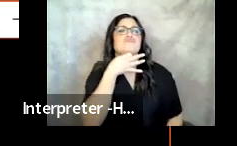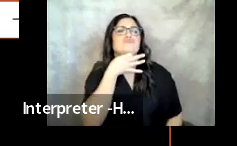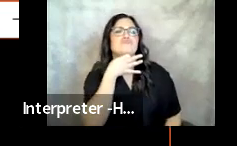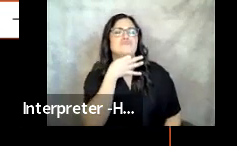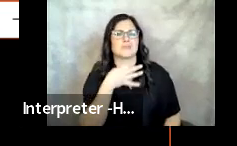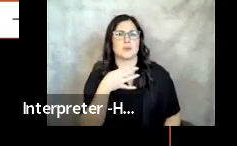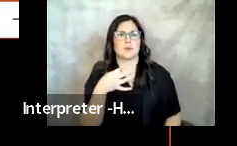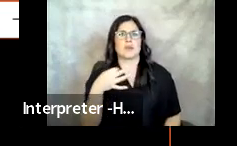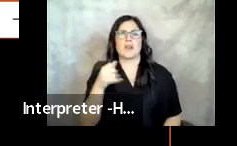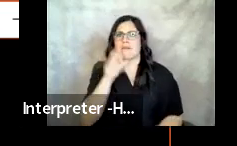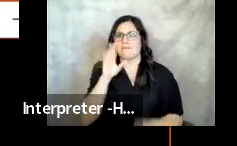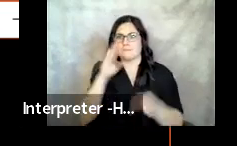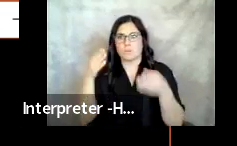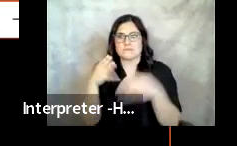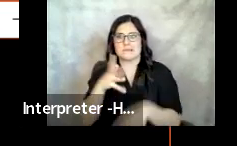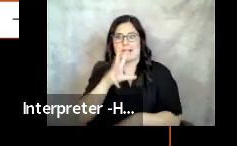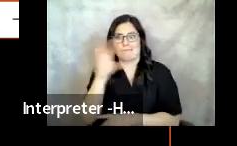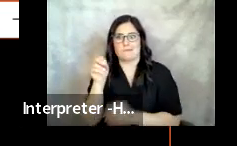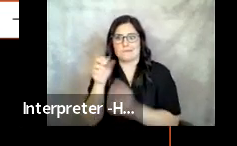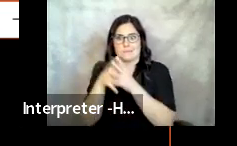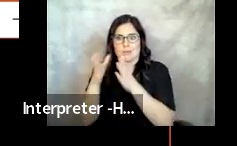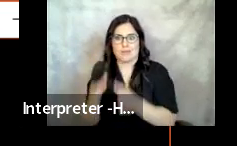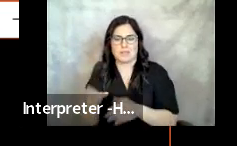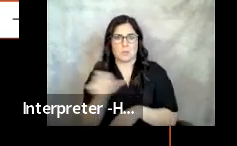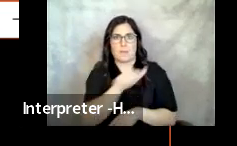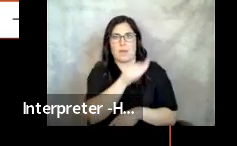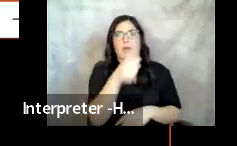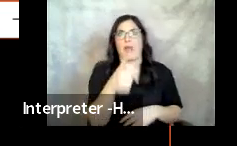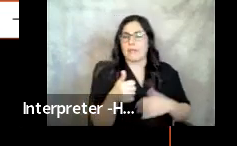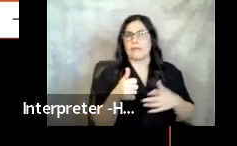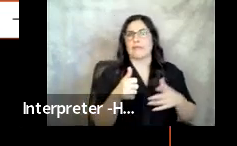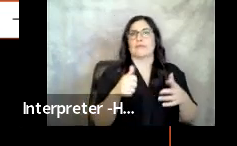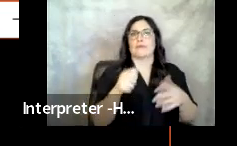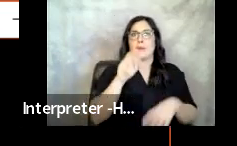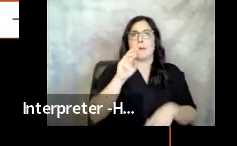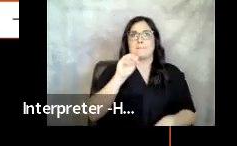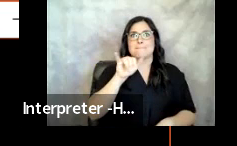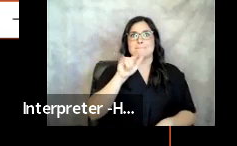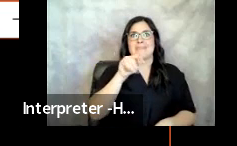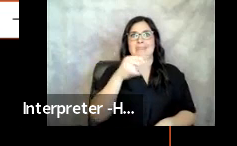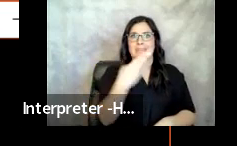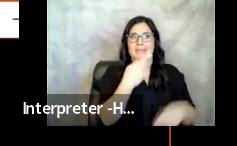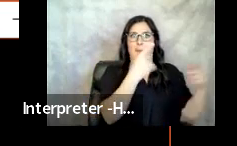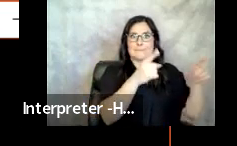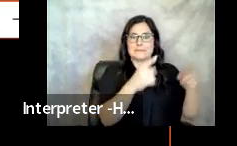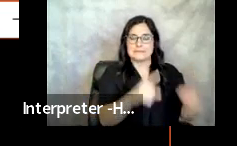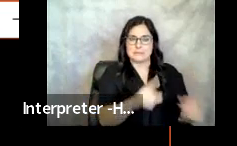What you know, what other kinds of mythmaking goes on. And I think a major.